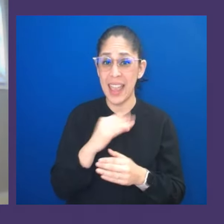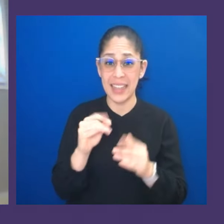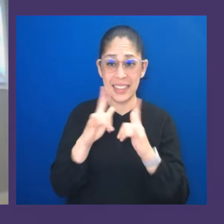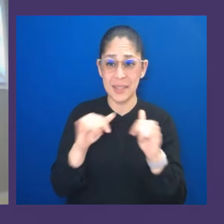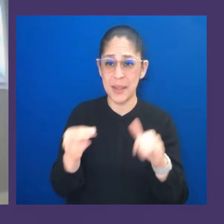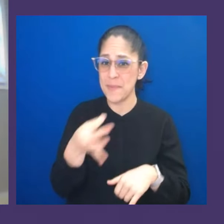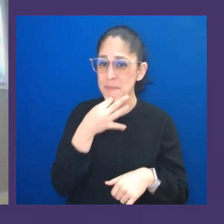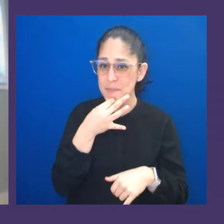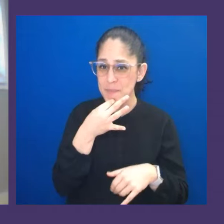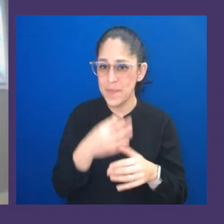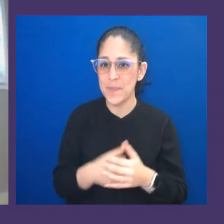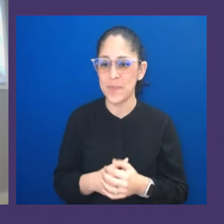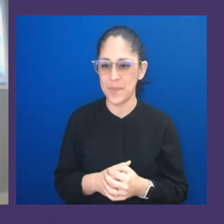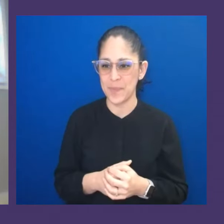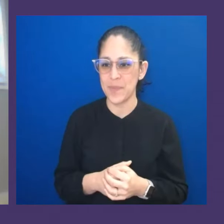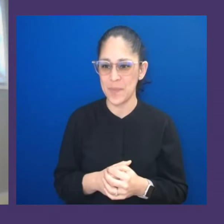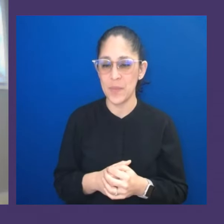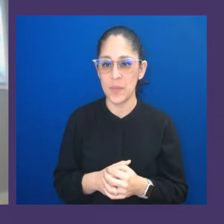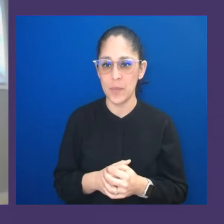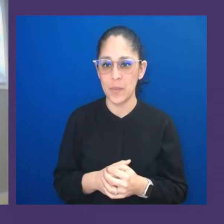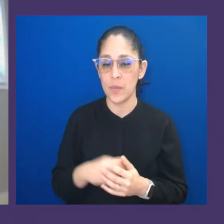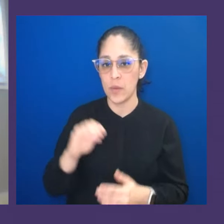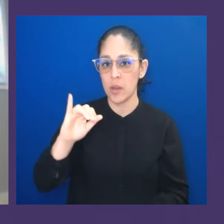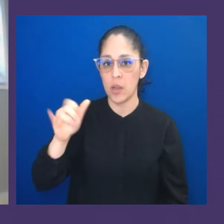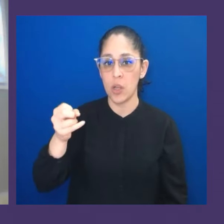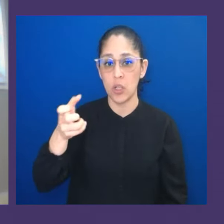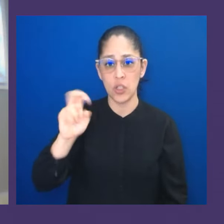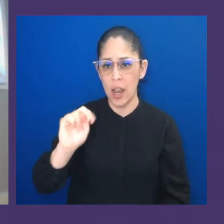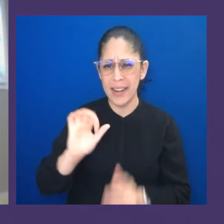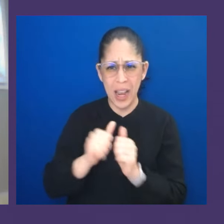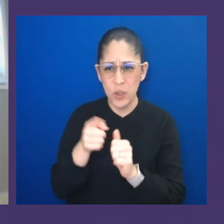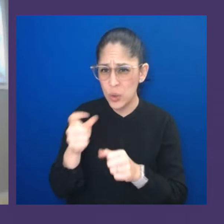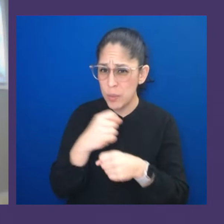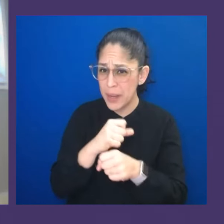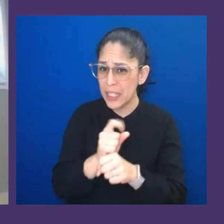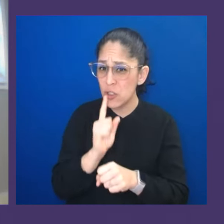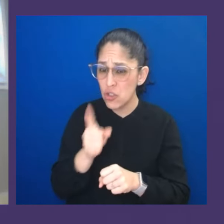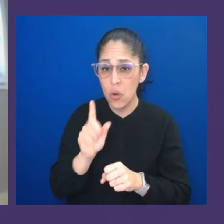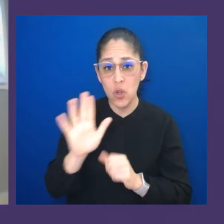John, how do you ensure that the technology that you and